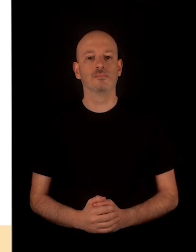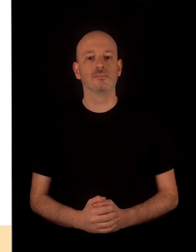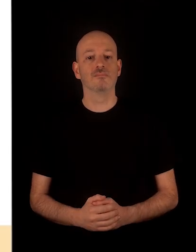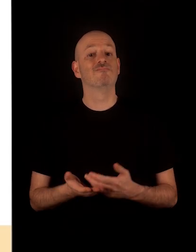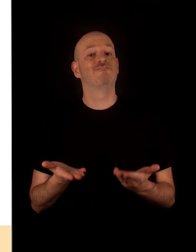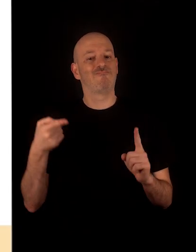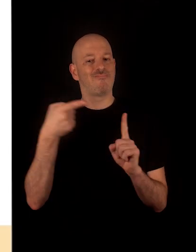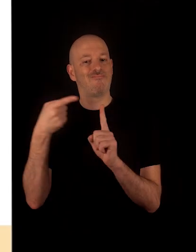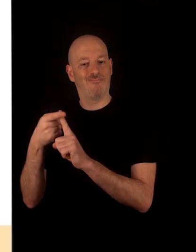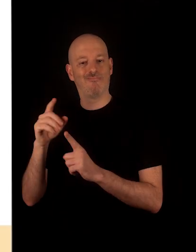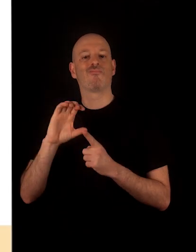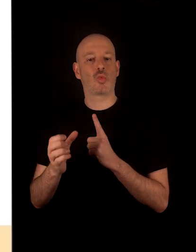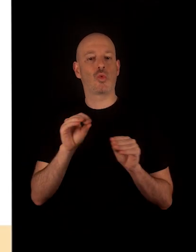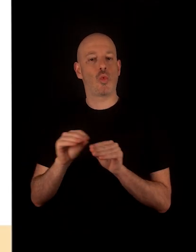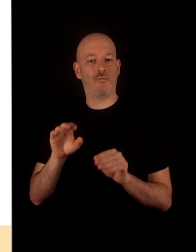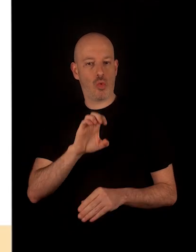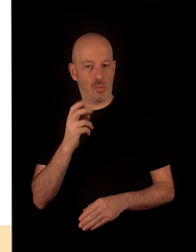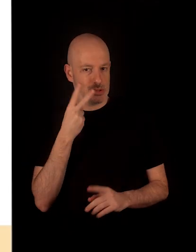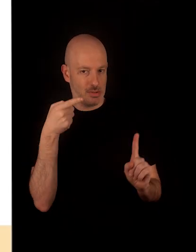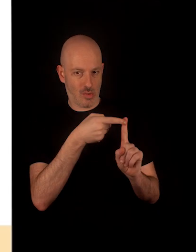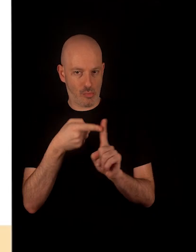at any time the additional information of your resident.